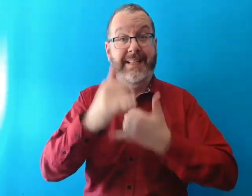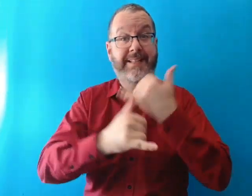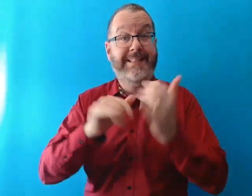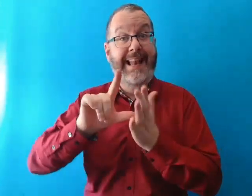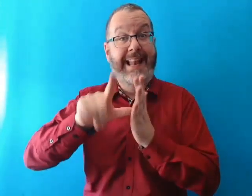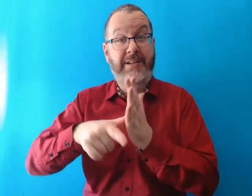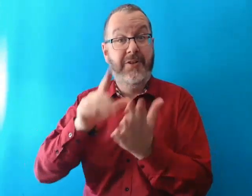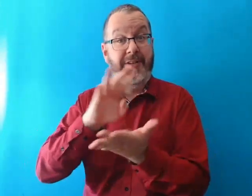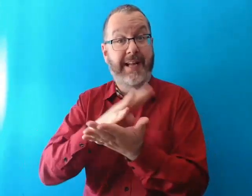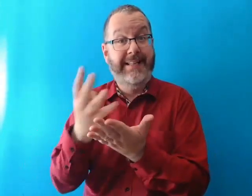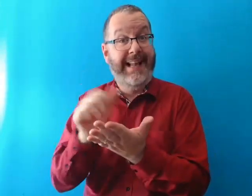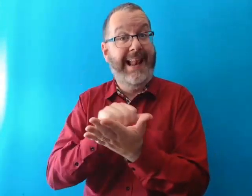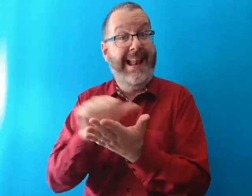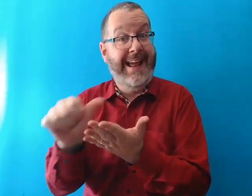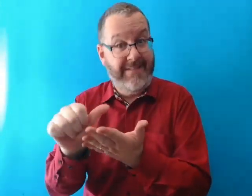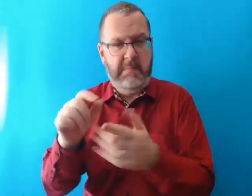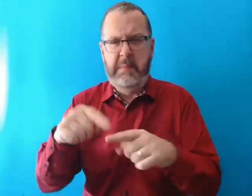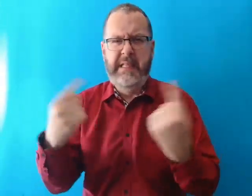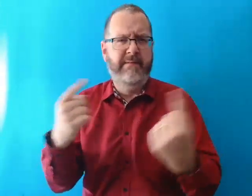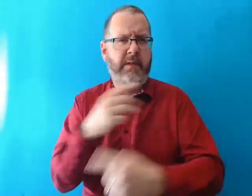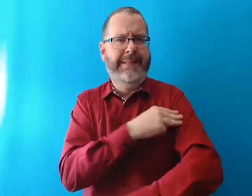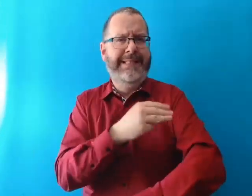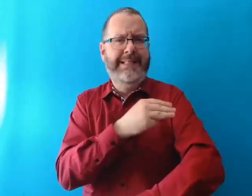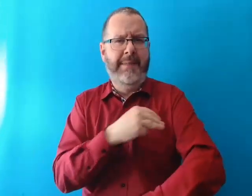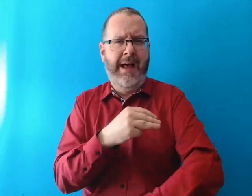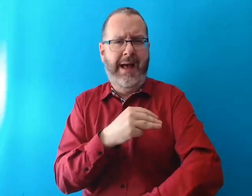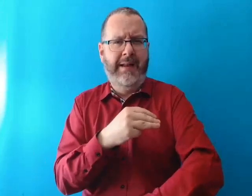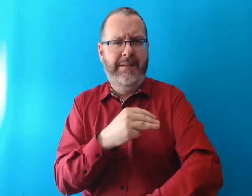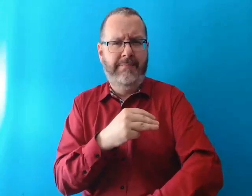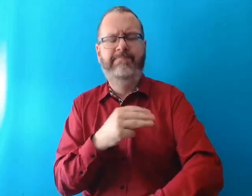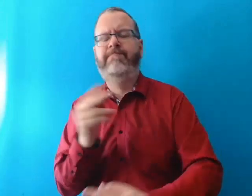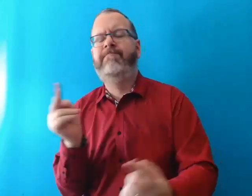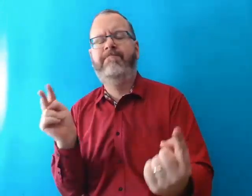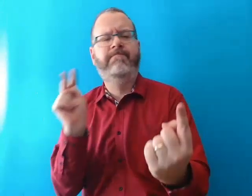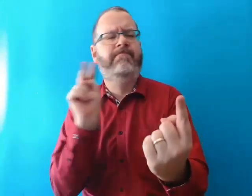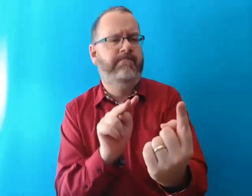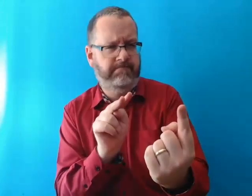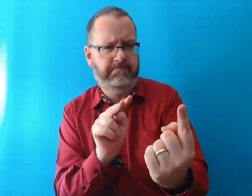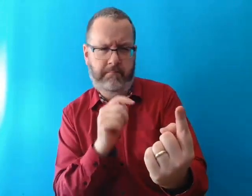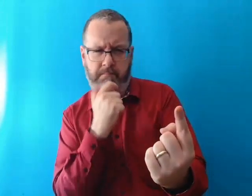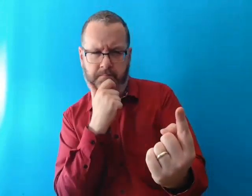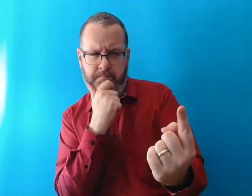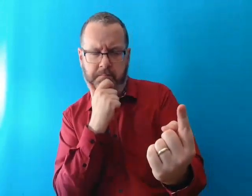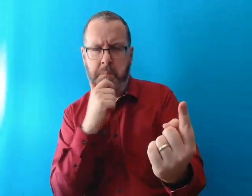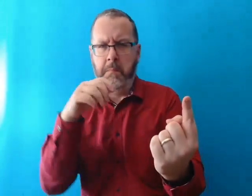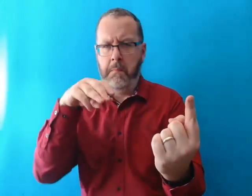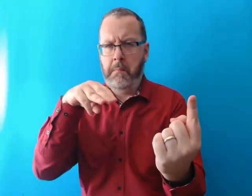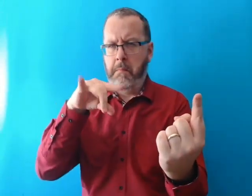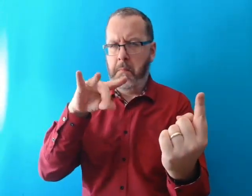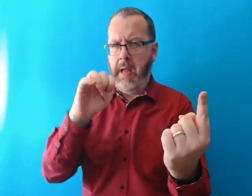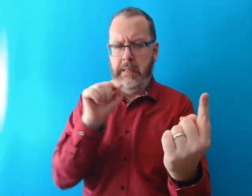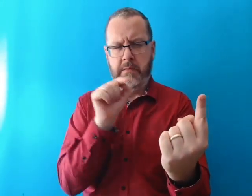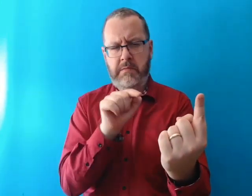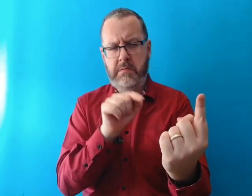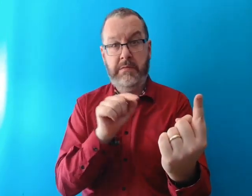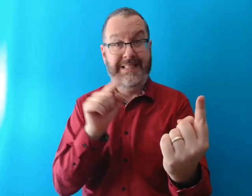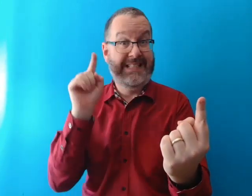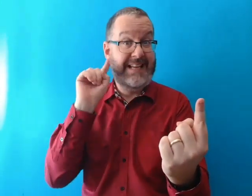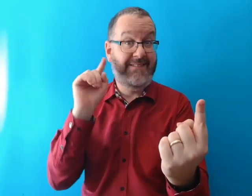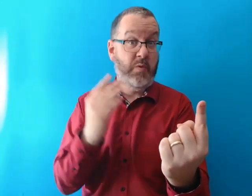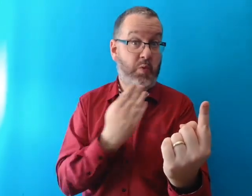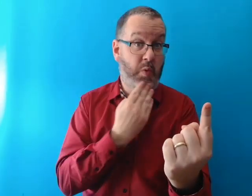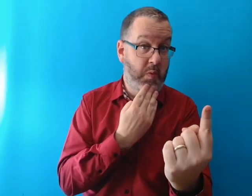but in 1911, a different policeman helping with the Census may have had a different impression.